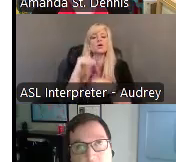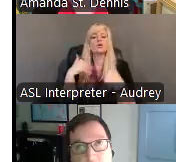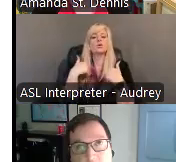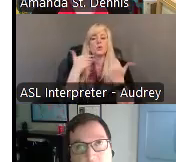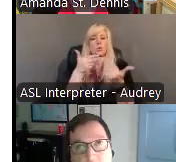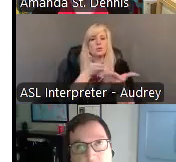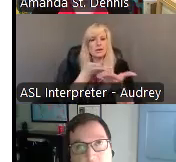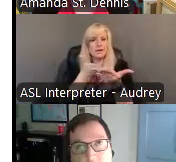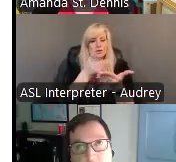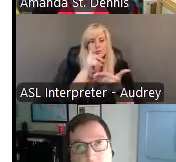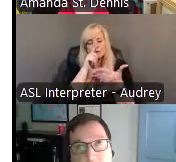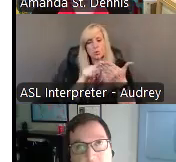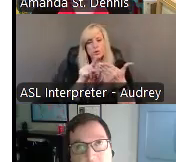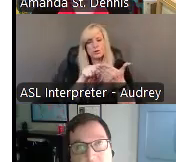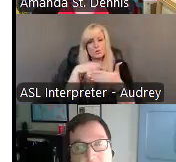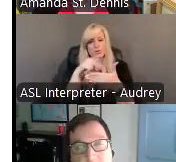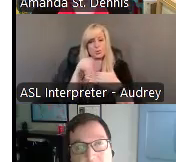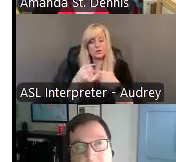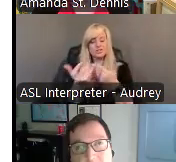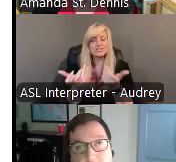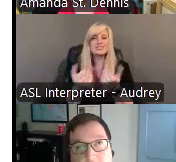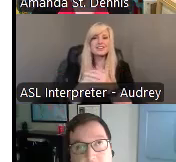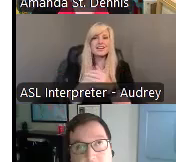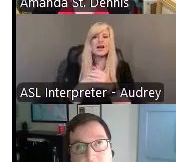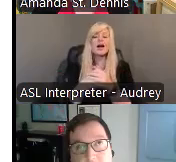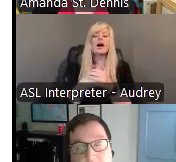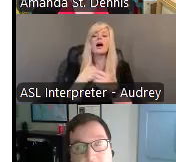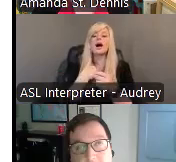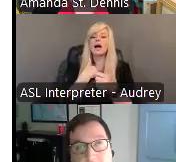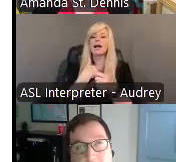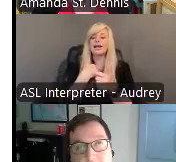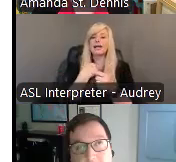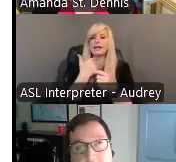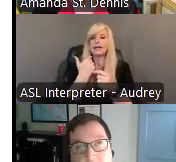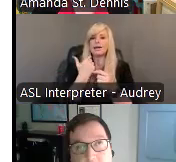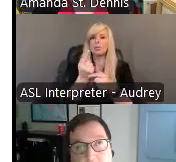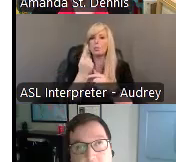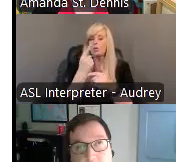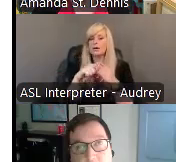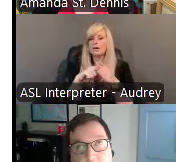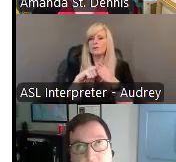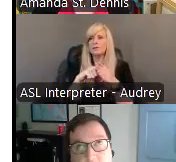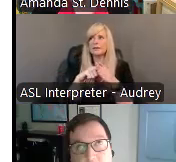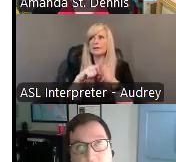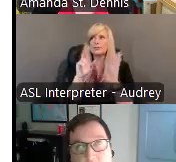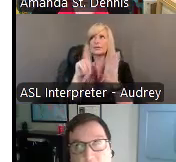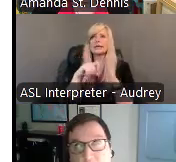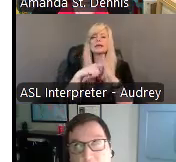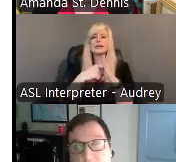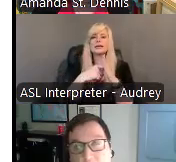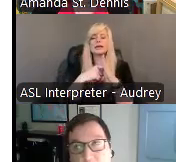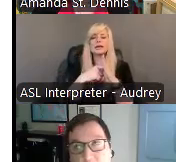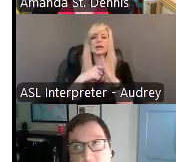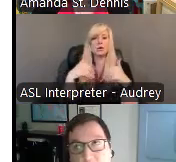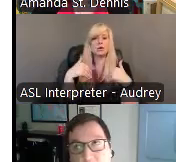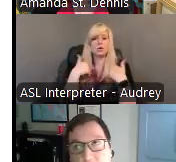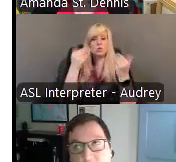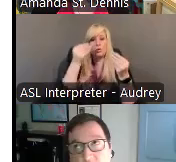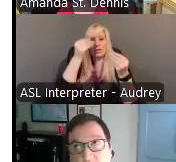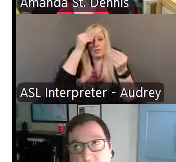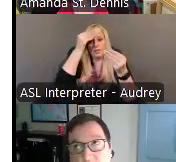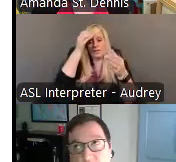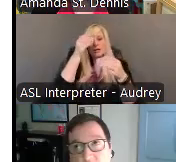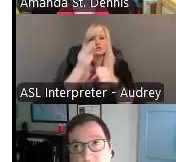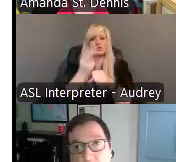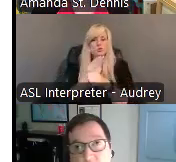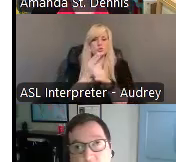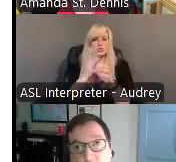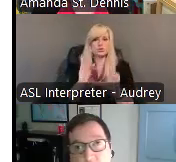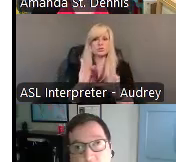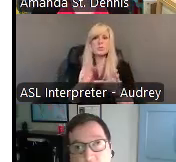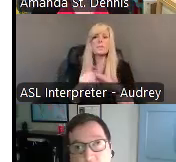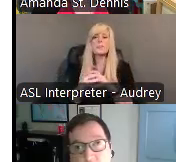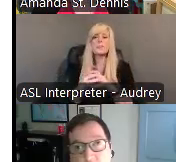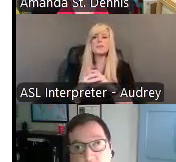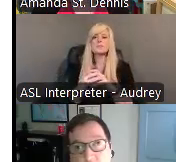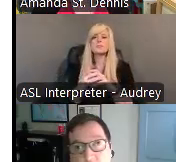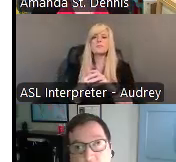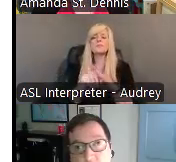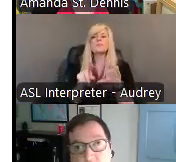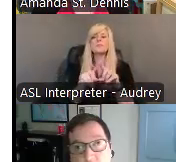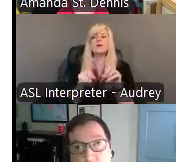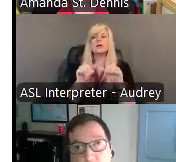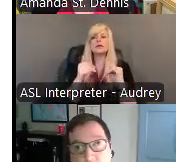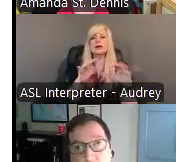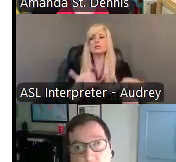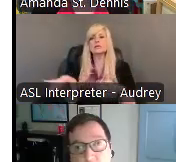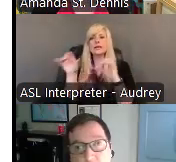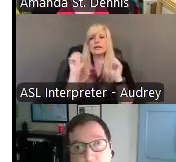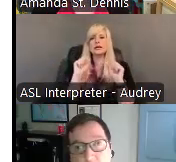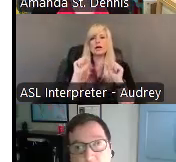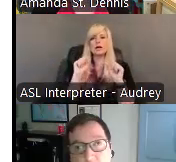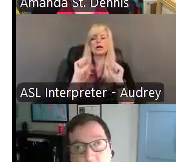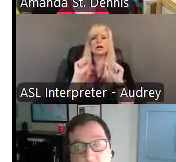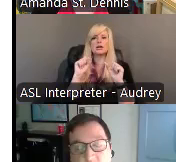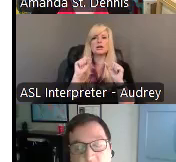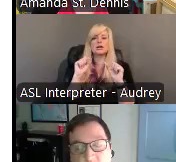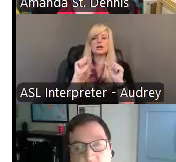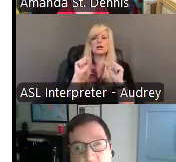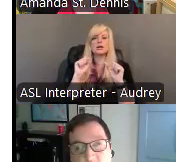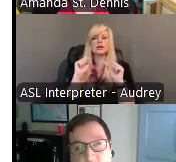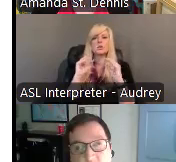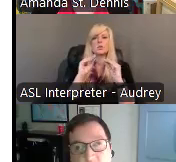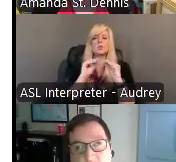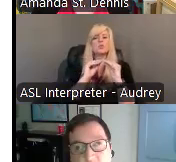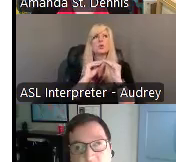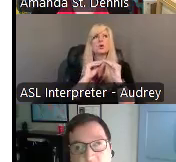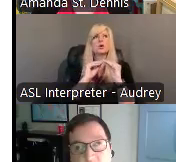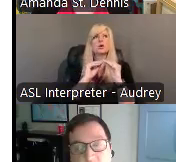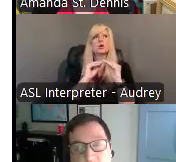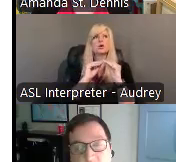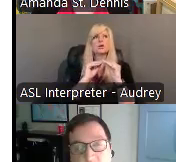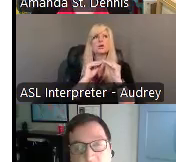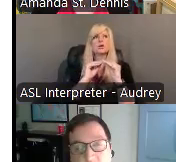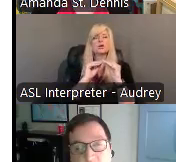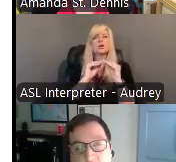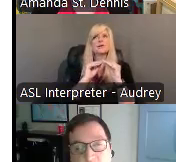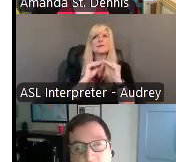Project. I am one of the key youth knowledge users, but taking on much more of a leadership